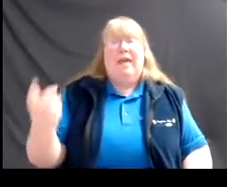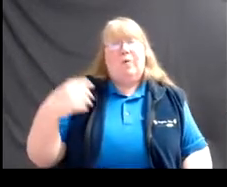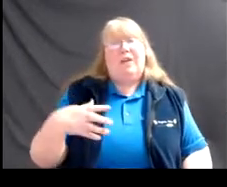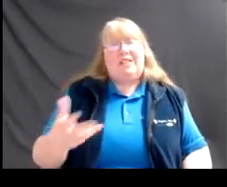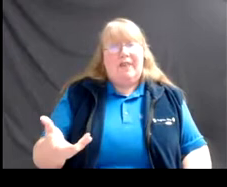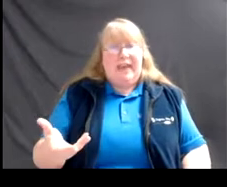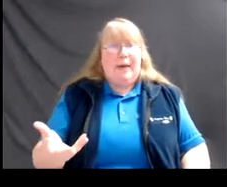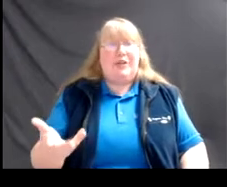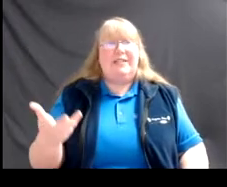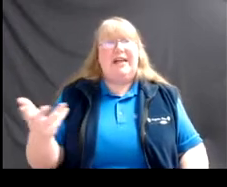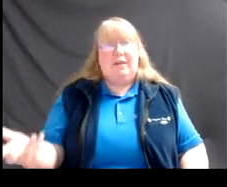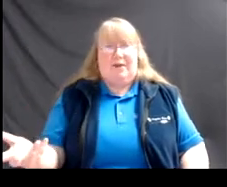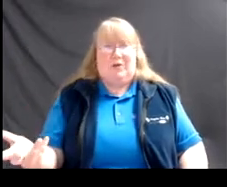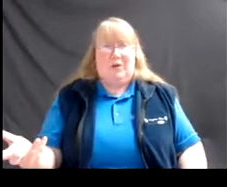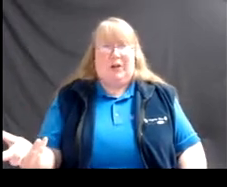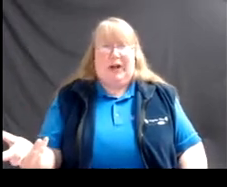We saw the captioned telephones earlier.